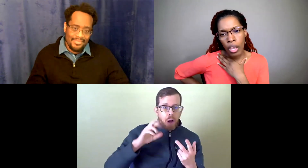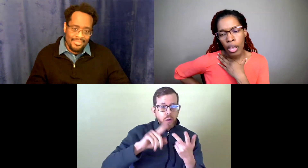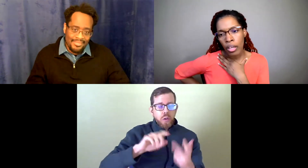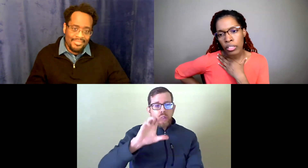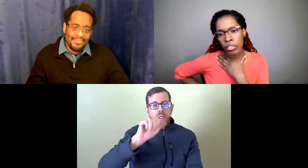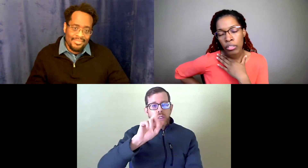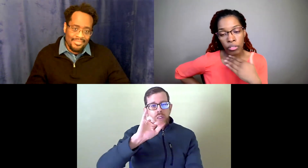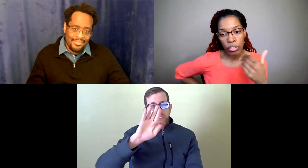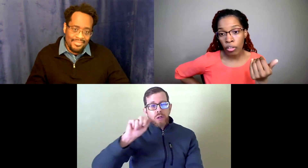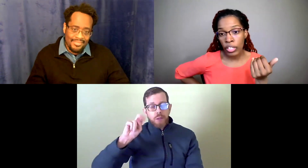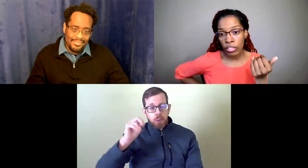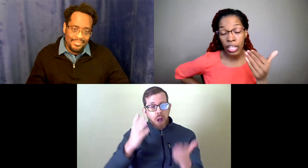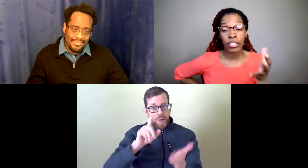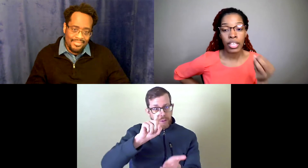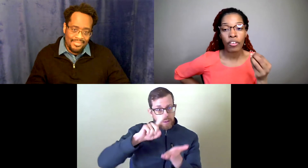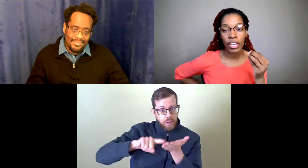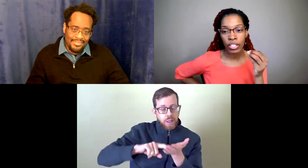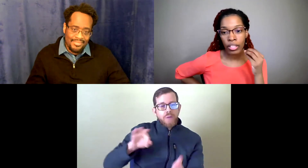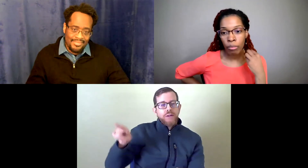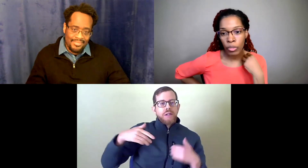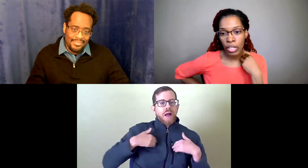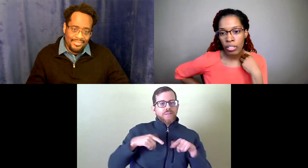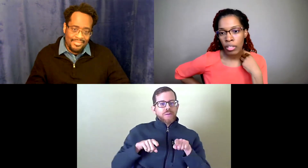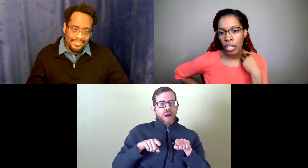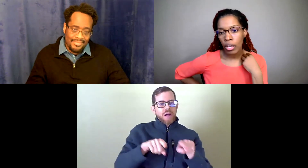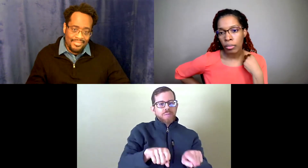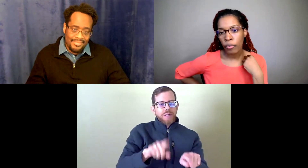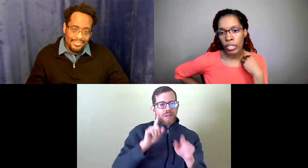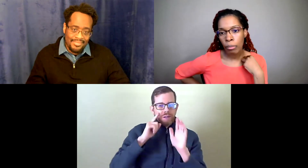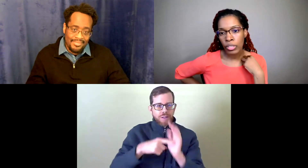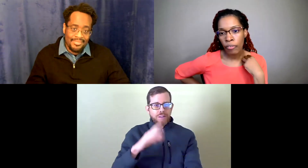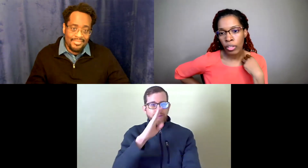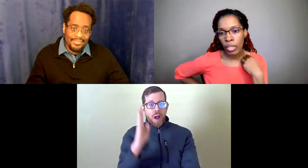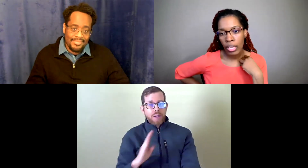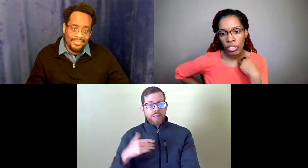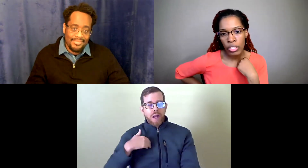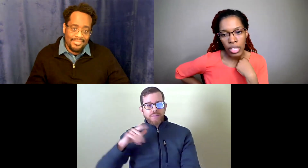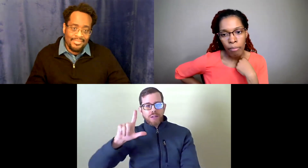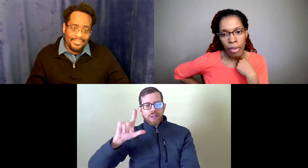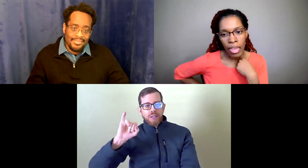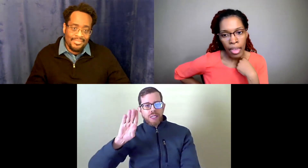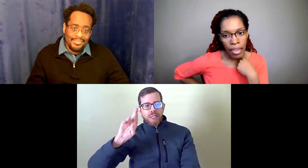uh segregation segregation in the communities for a number of different locations they may have